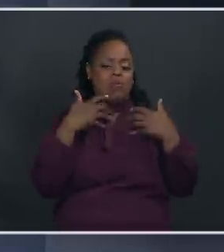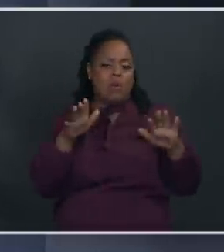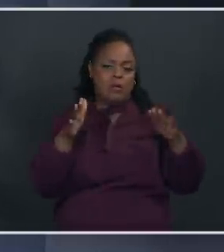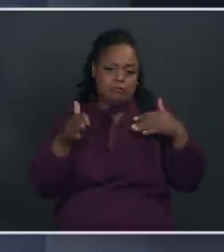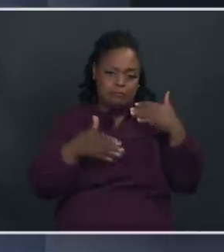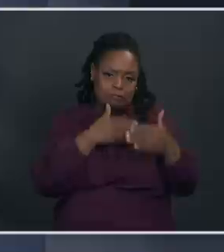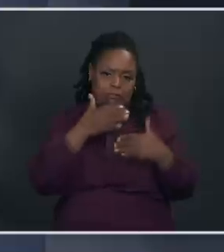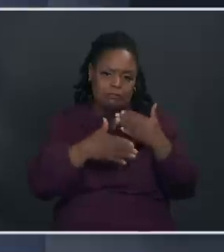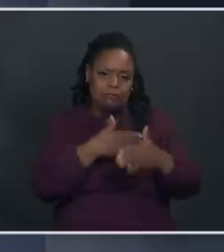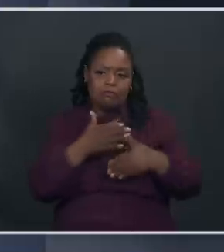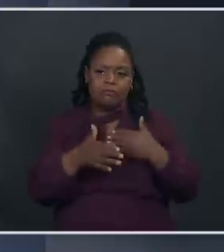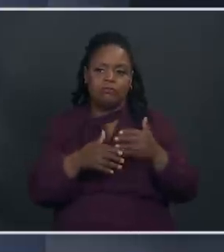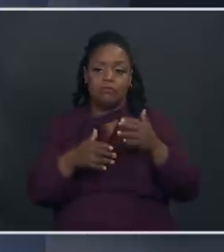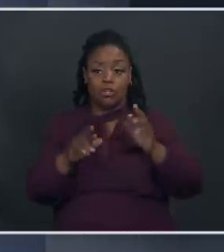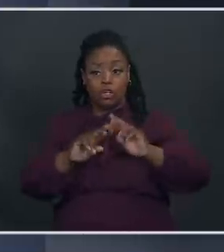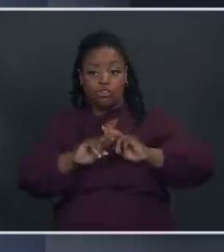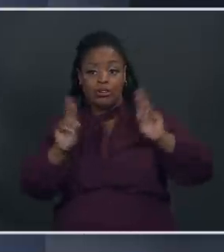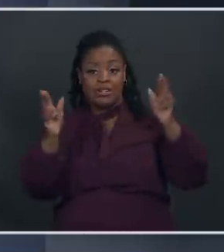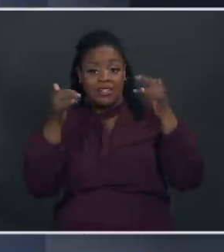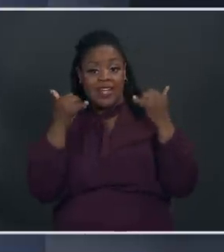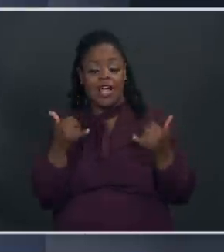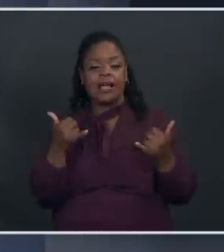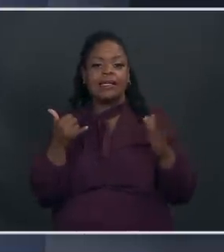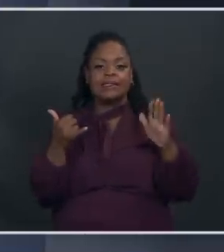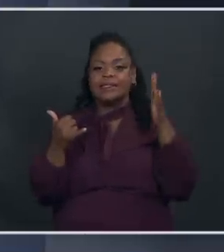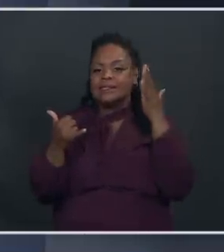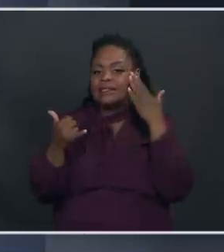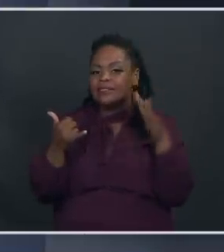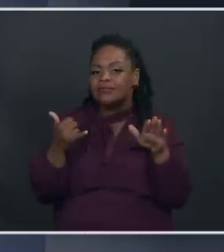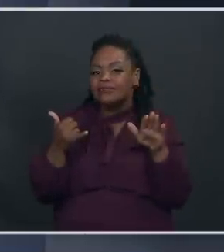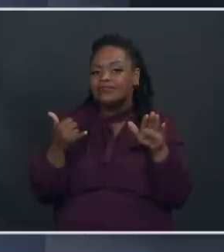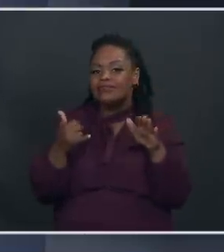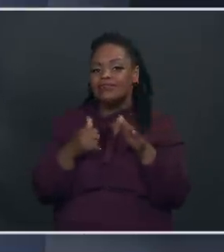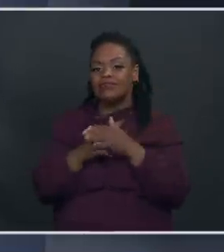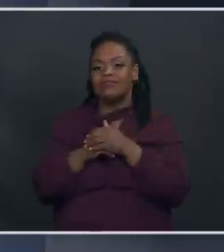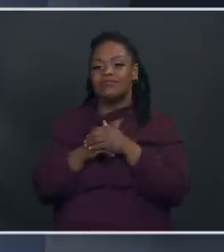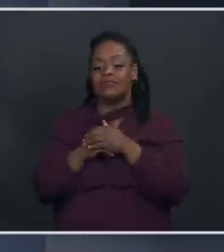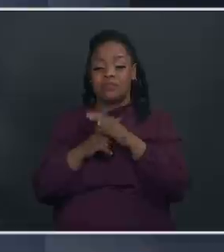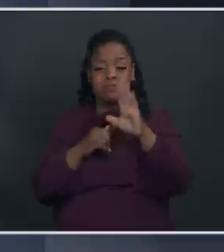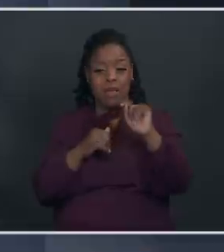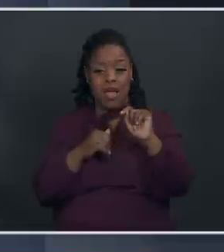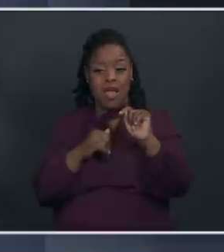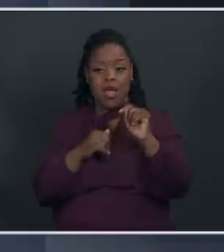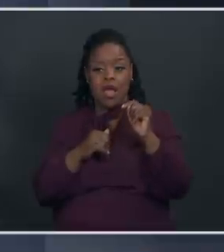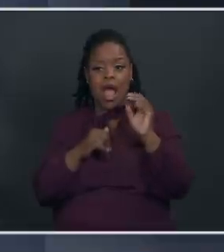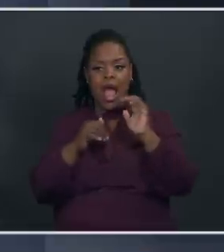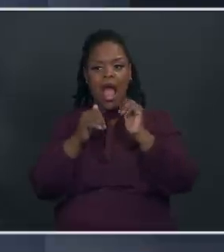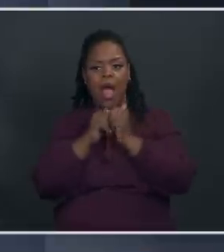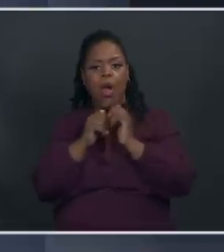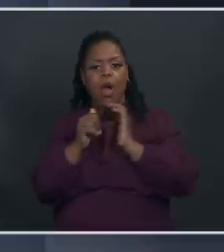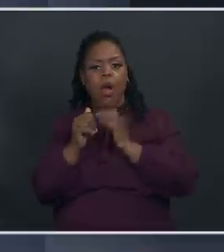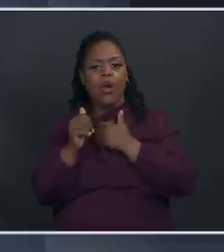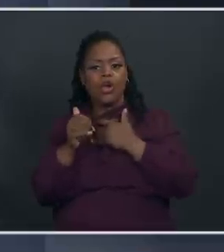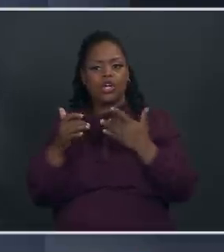I don't think our concern at this point is whether or not we're going to have the vaccine doses. Obviously, the President announced yesterday